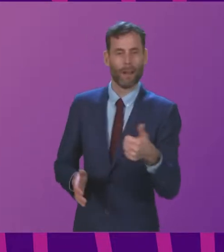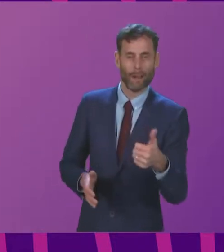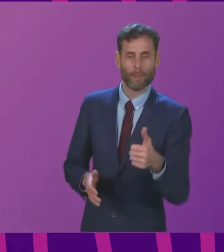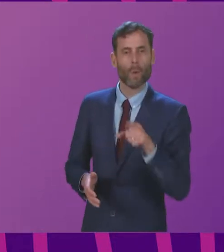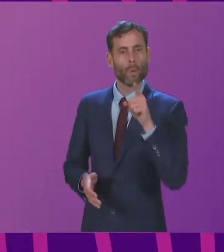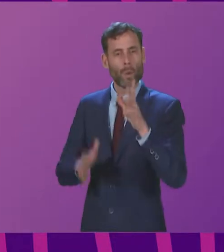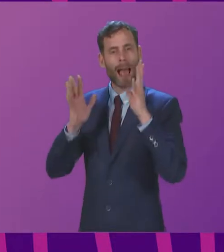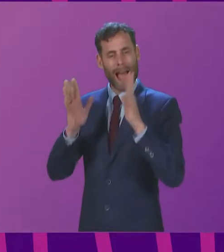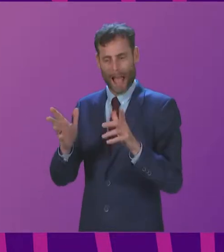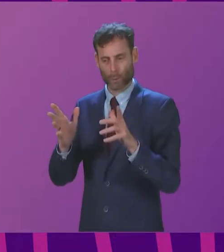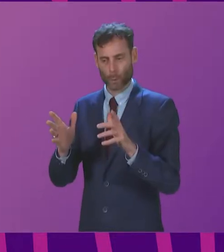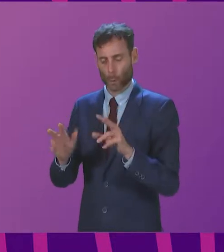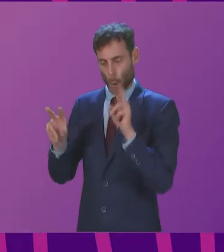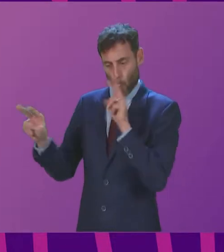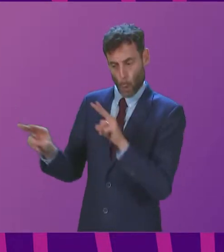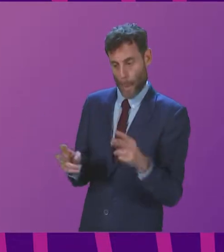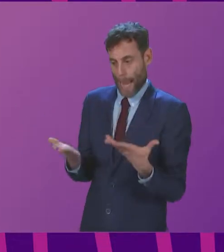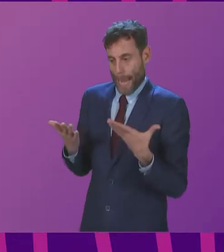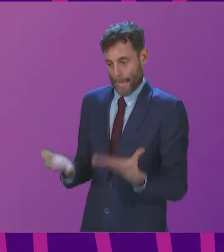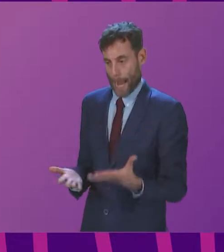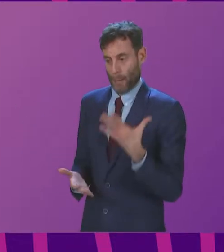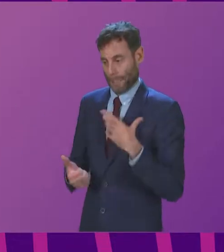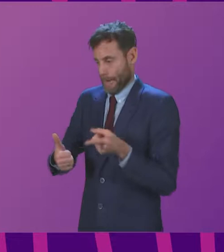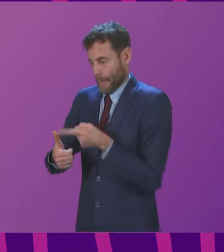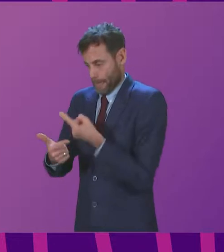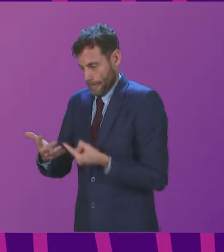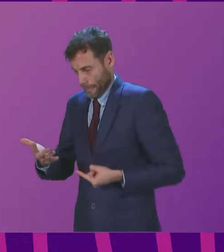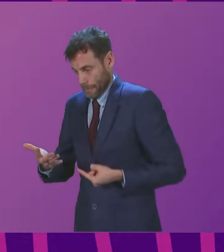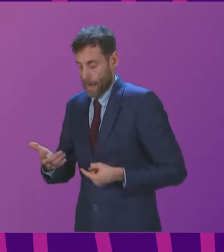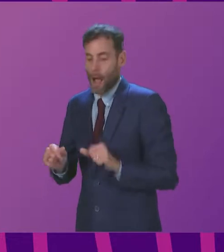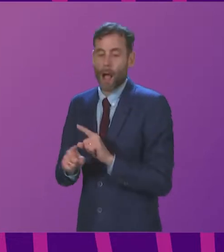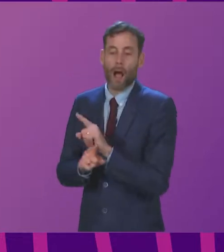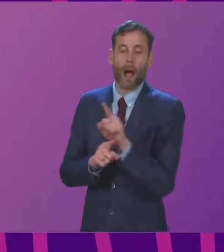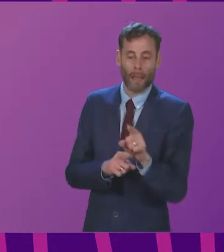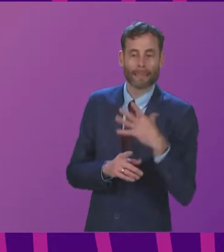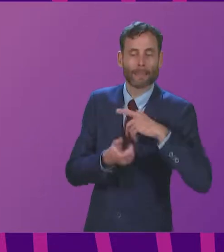have a combination of things. In the early stages of the vaccination certification scheme,